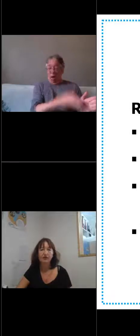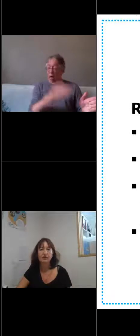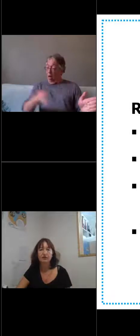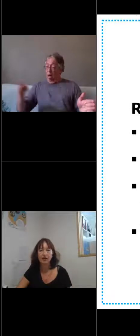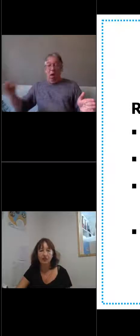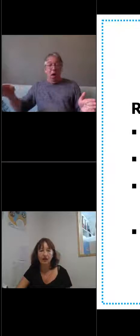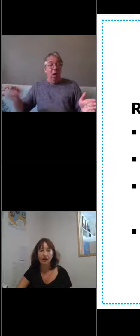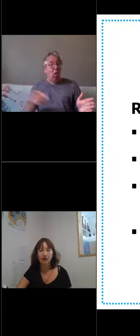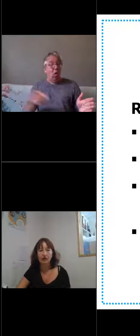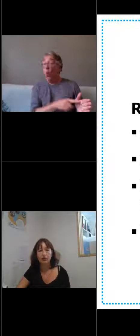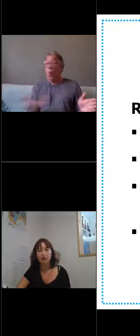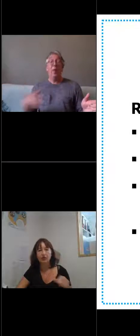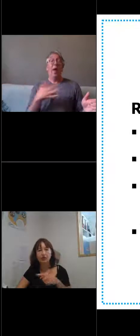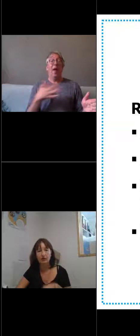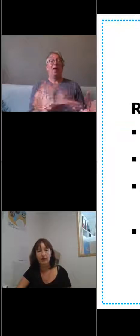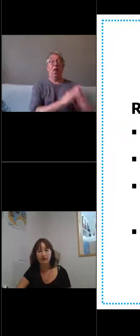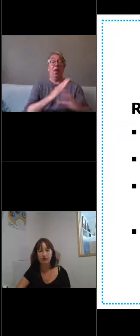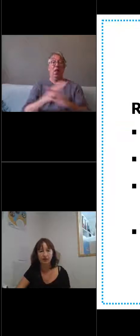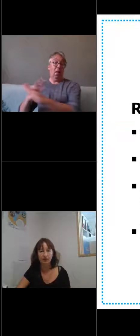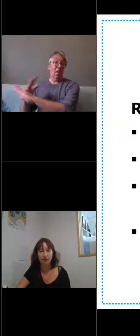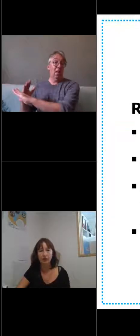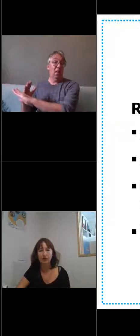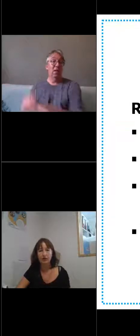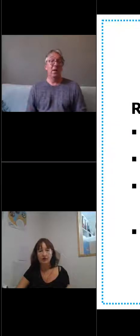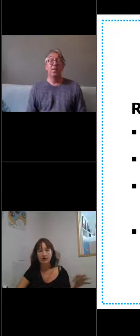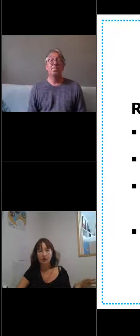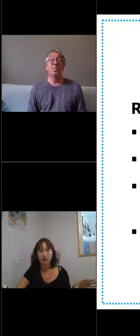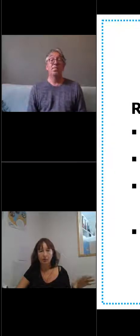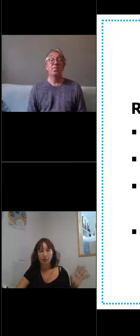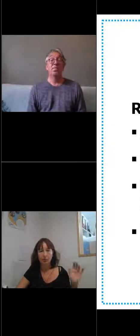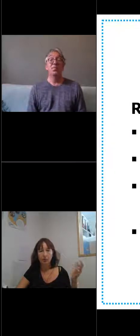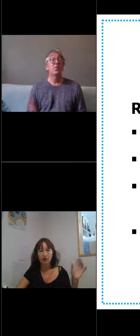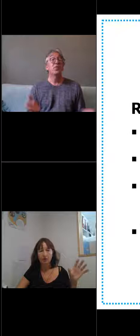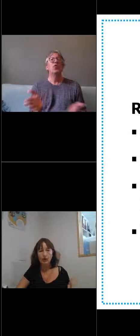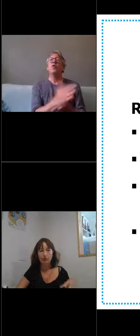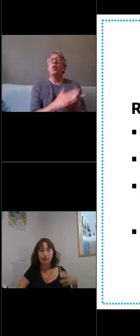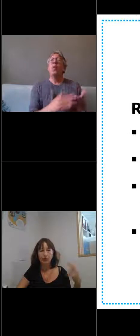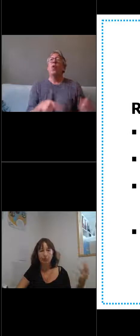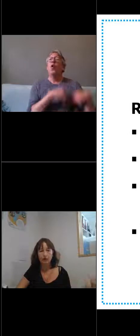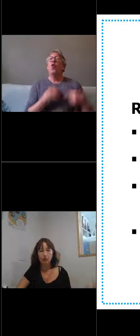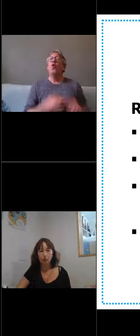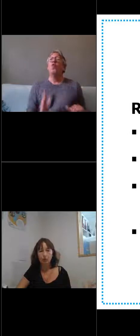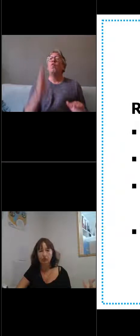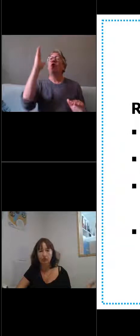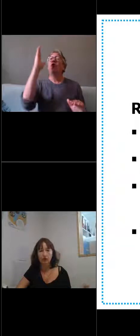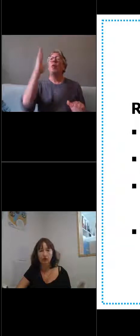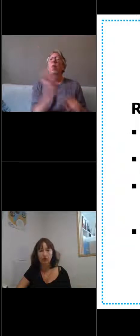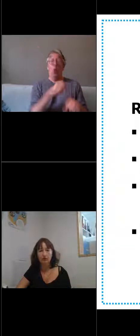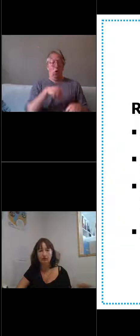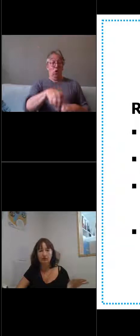in the summertime and return next year summer. For the moment we have three groups to deal with.